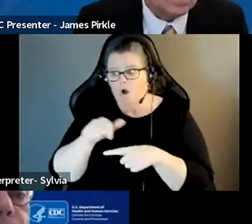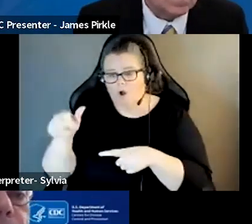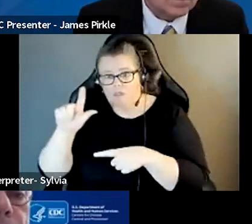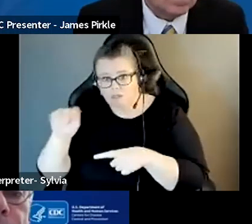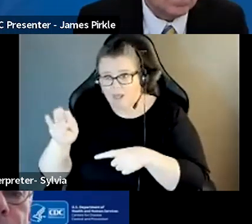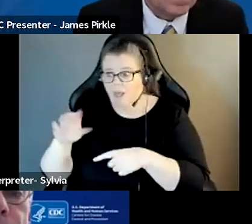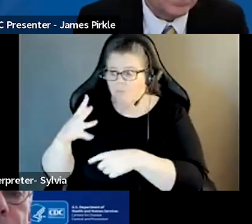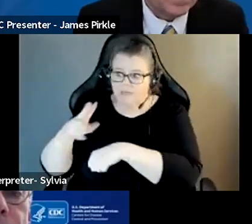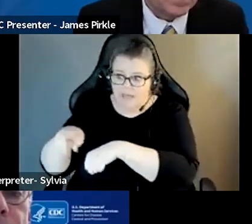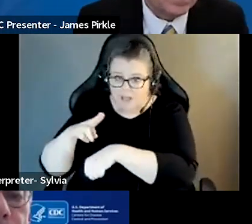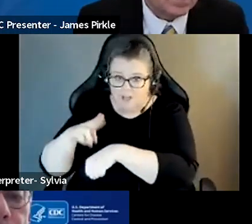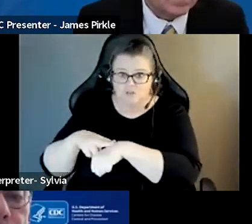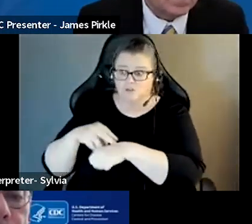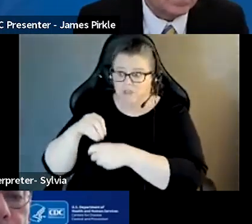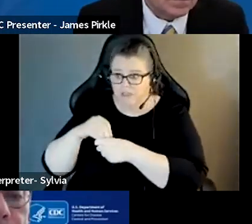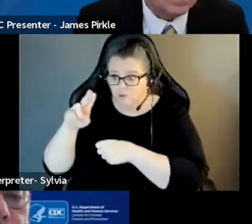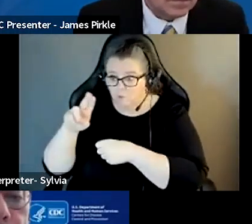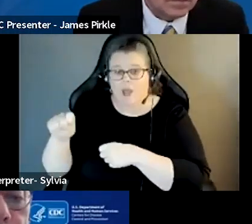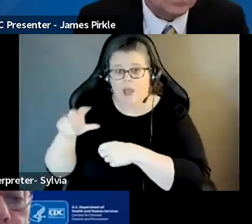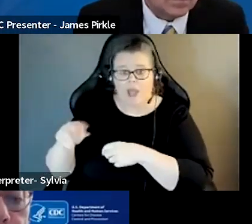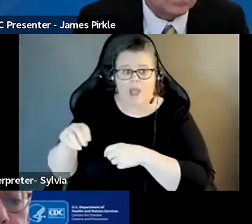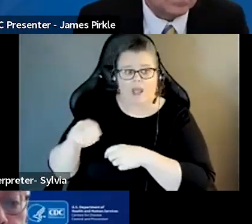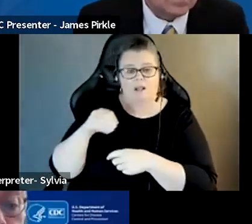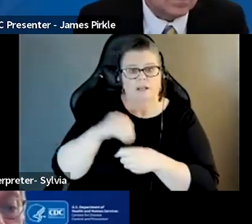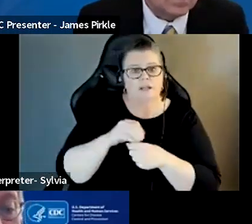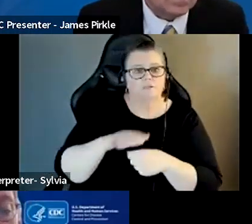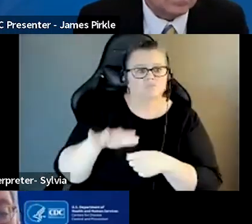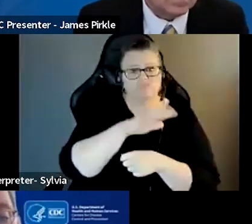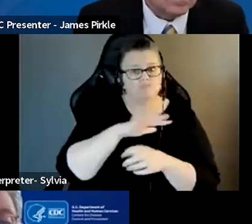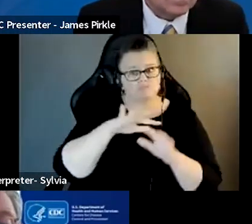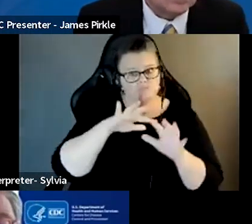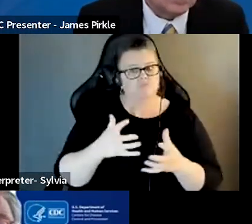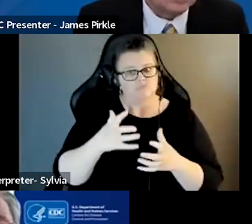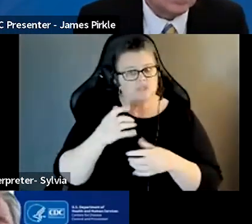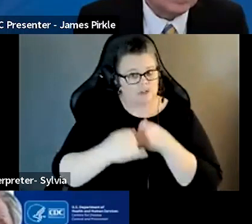because I think it's a really important quality check that you guys have identified and have created.